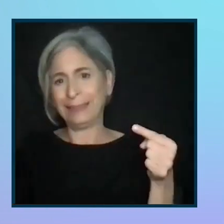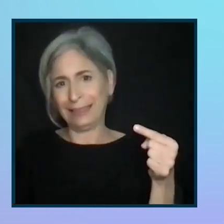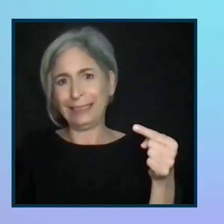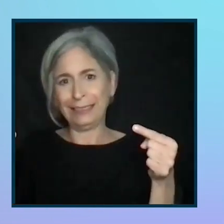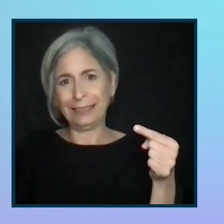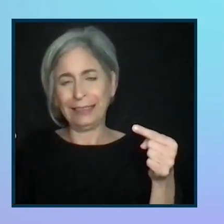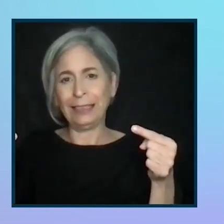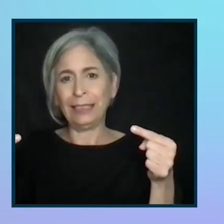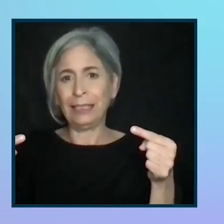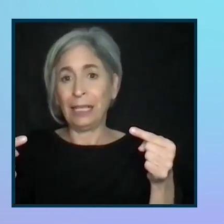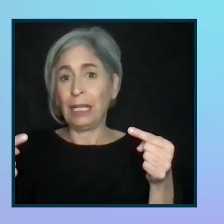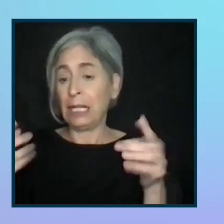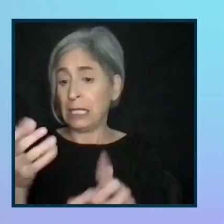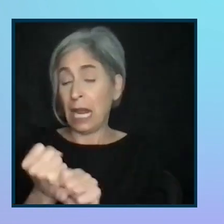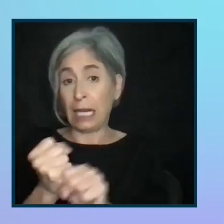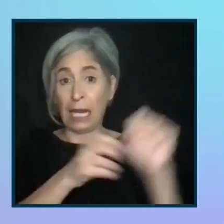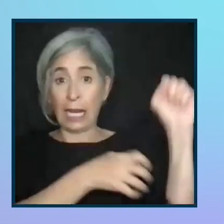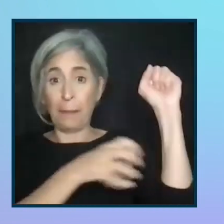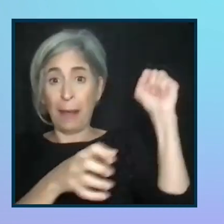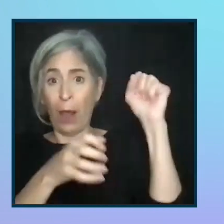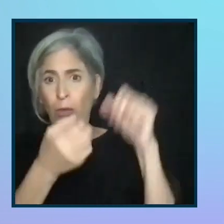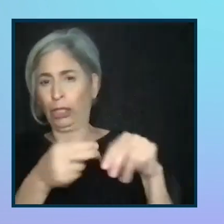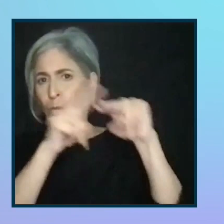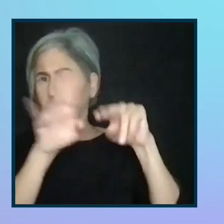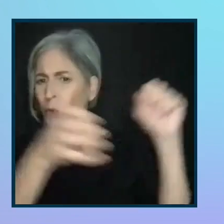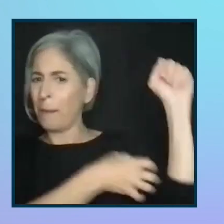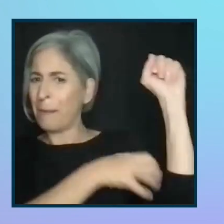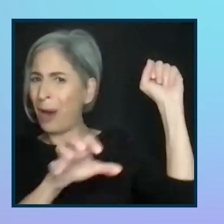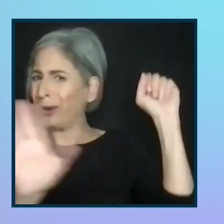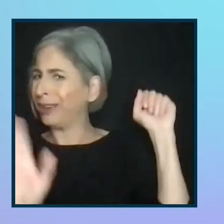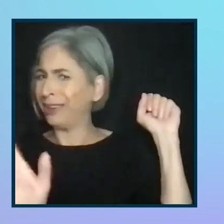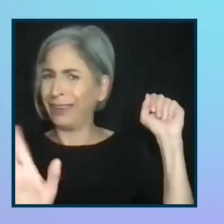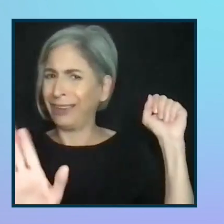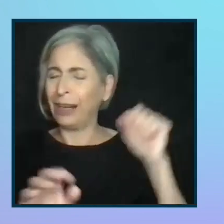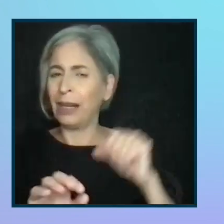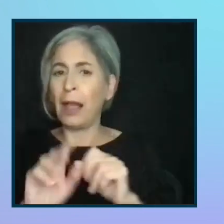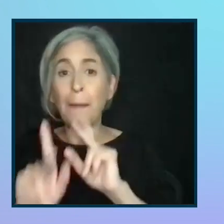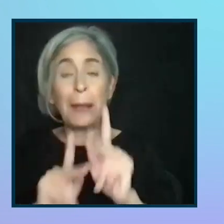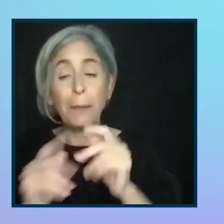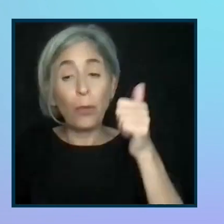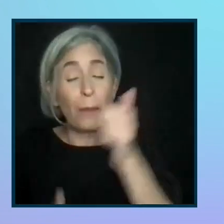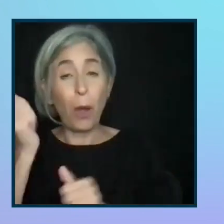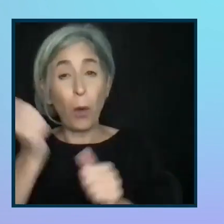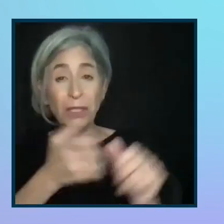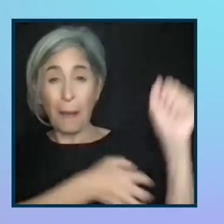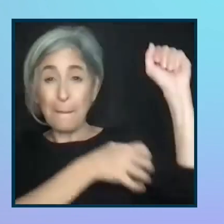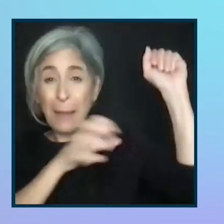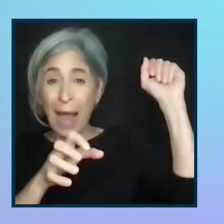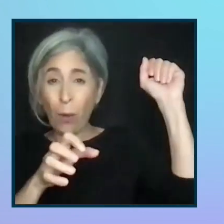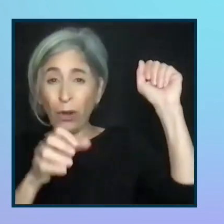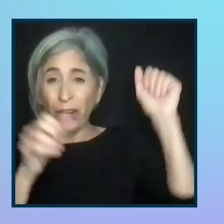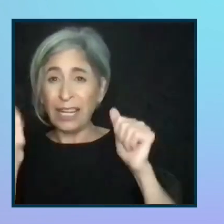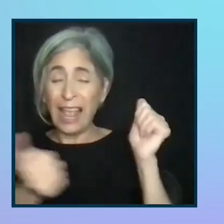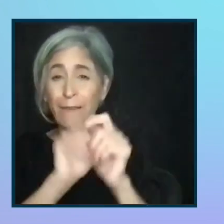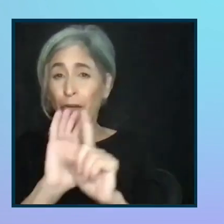that taking power raises your status. But if you think about the people who have the most power in almost every culture, they're the ones who are willing